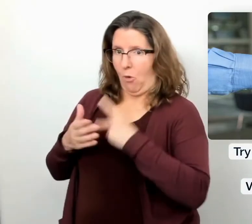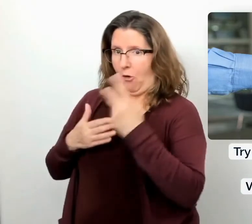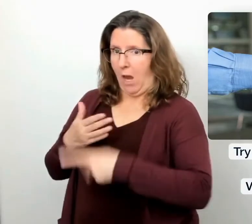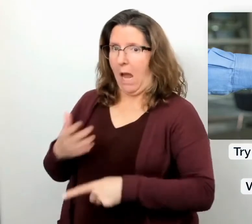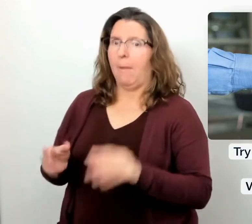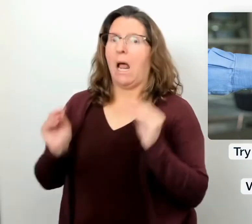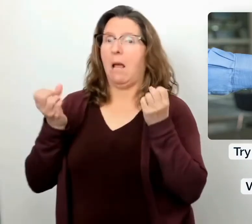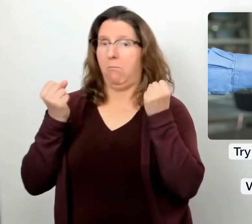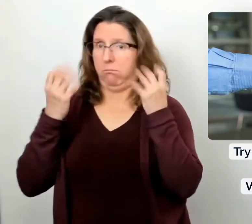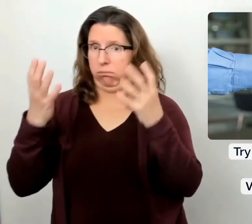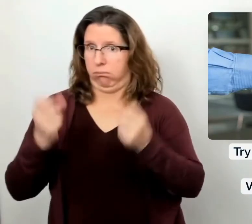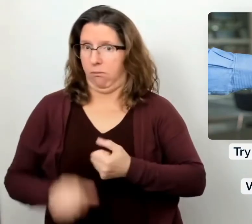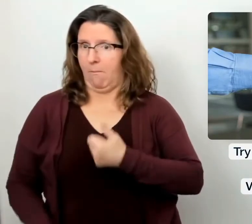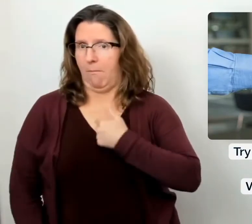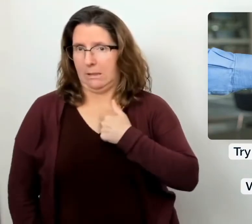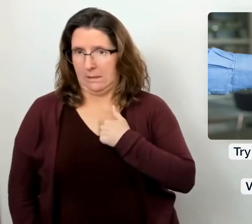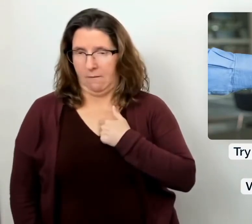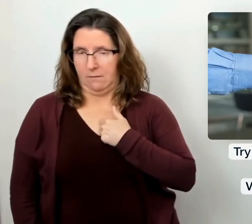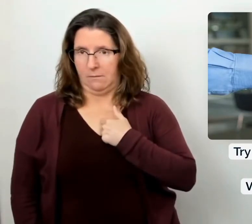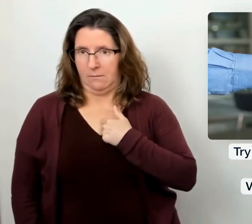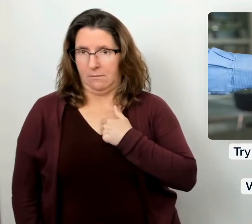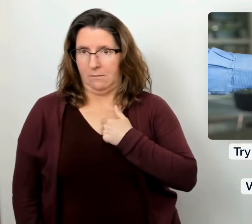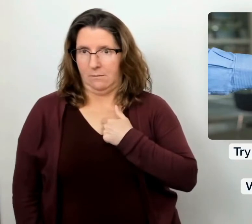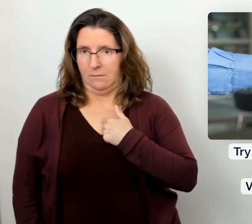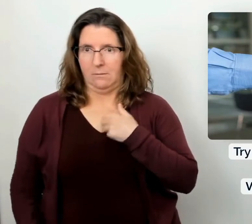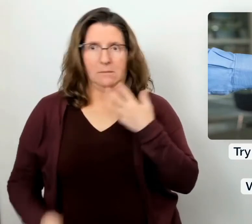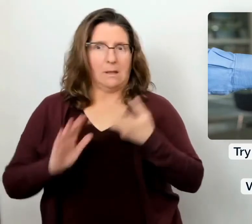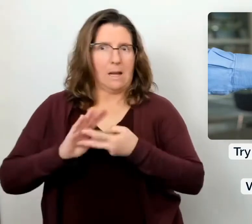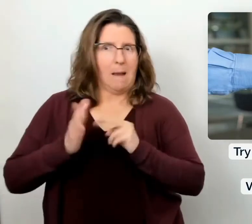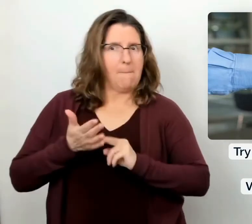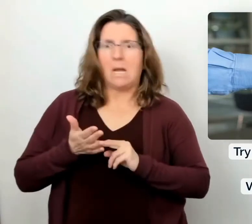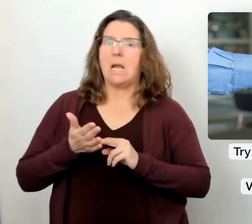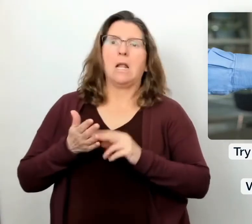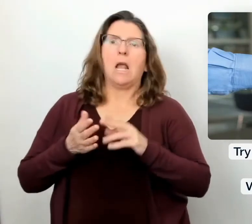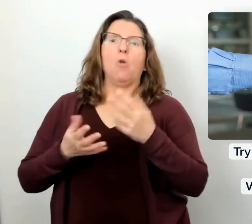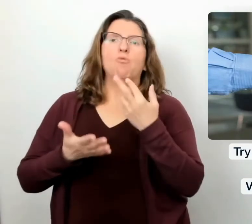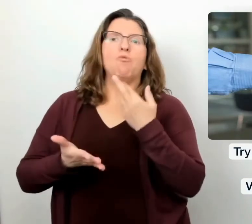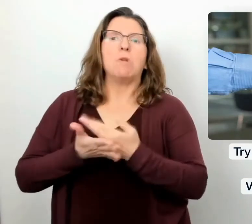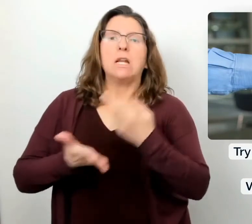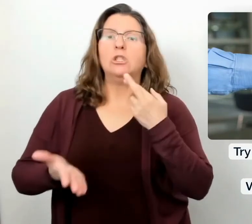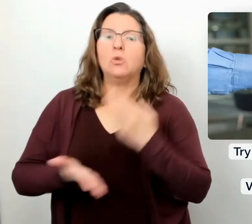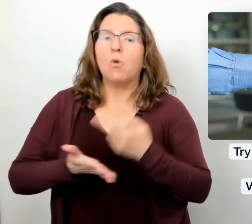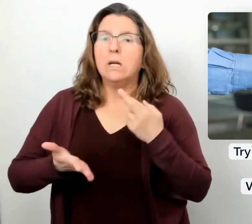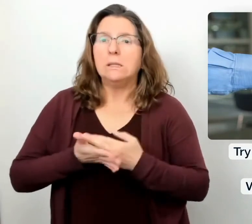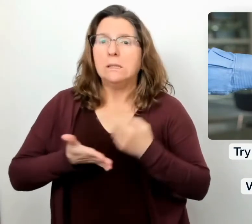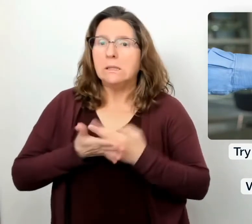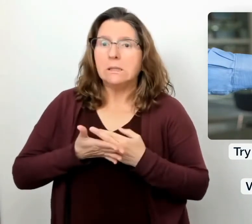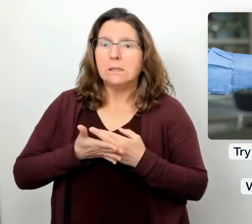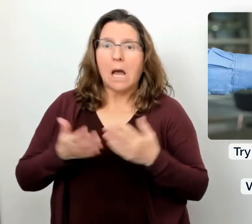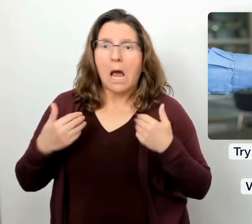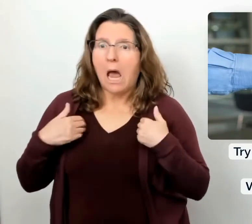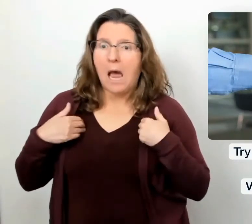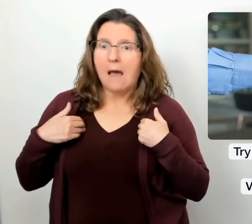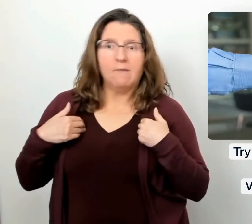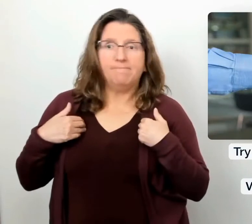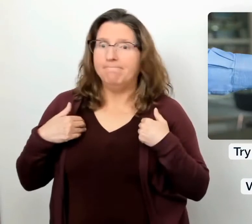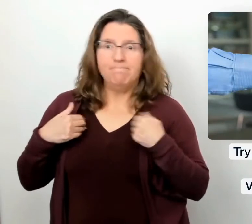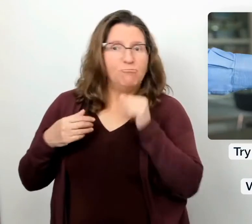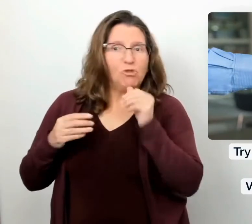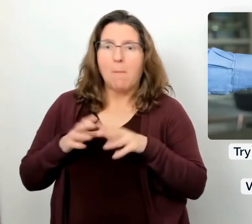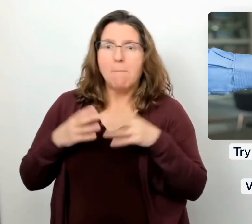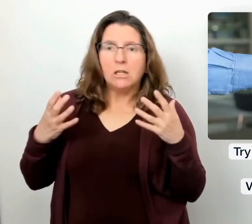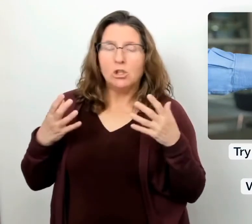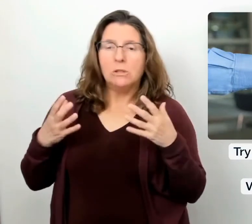So during my time with the students I would teach Chemistry and Language Arts and other courses.